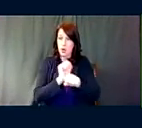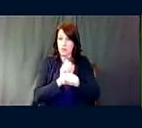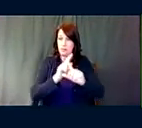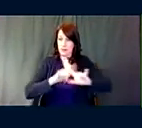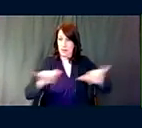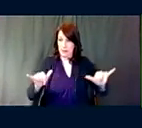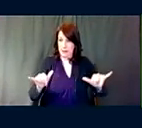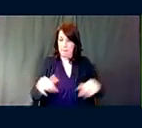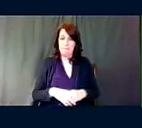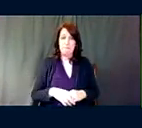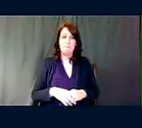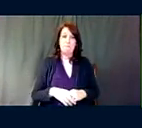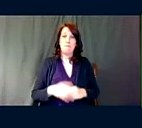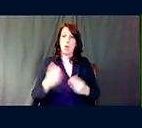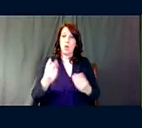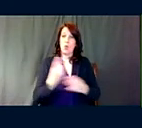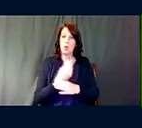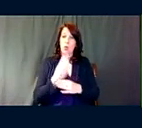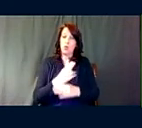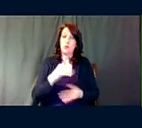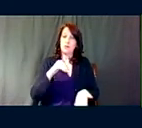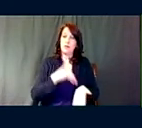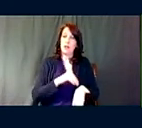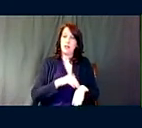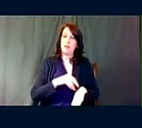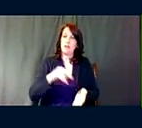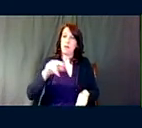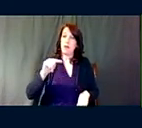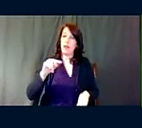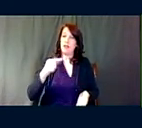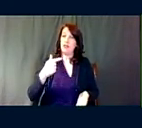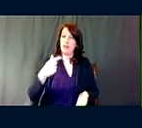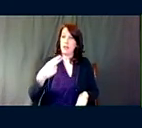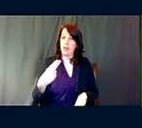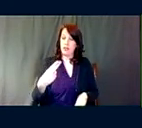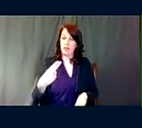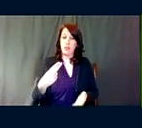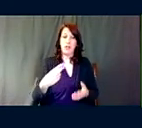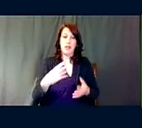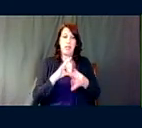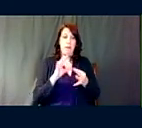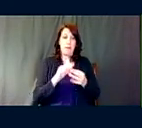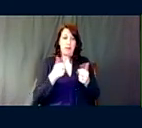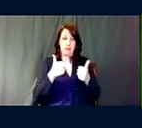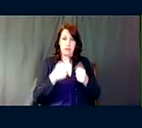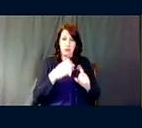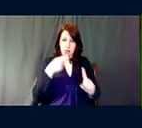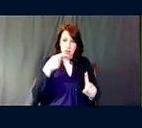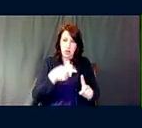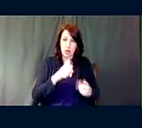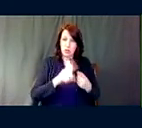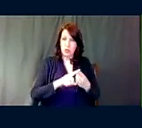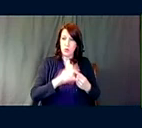THE U.S. AS WELL, WITH DOCTORS FROM MGH RECORDING MESSAGES